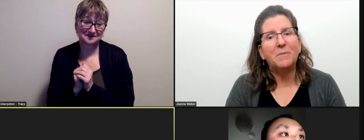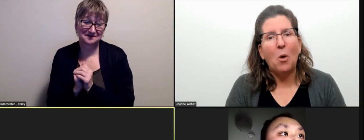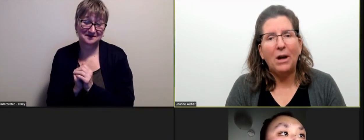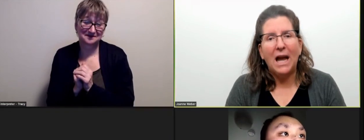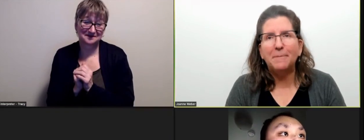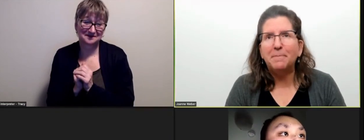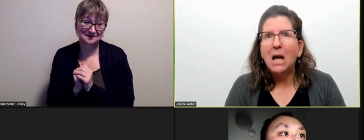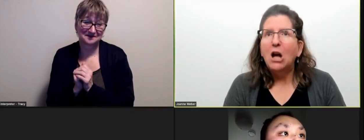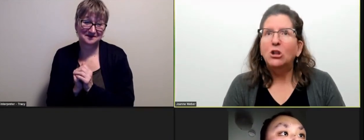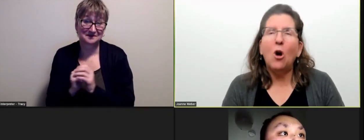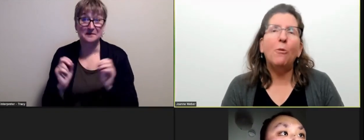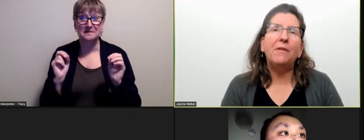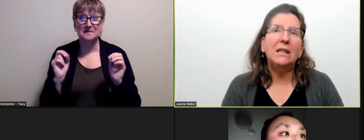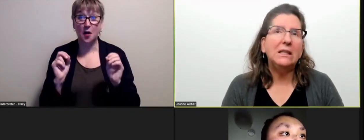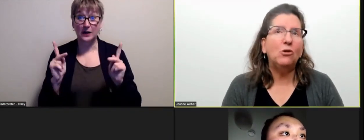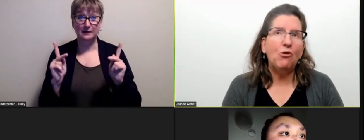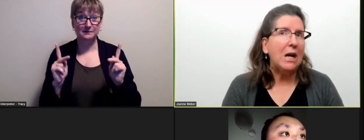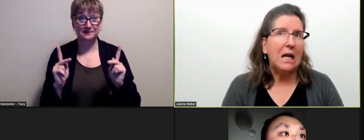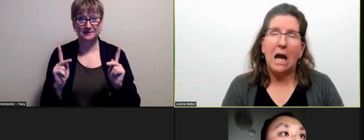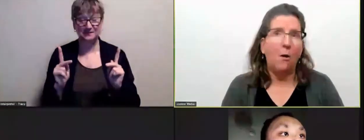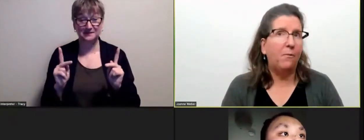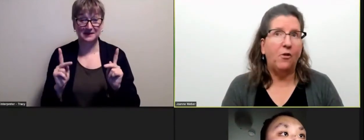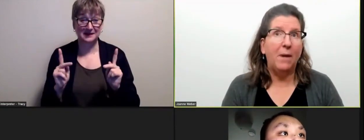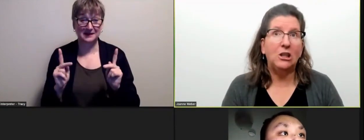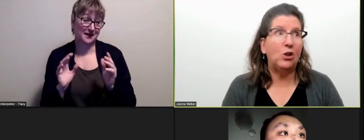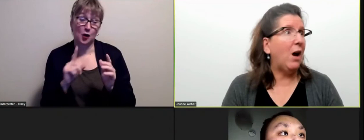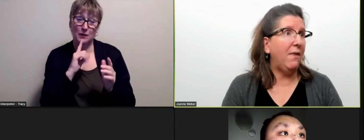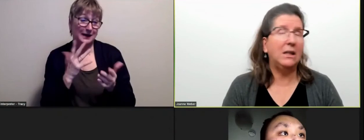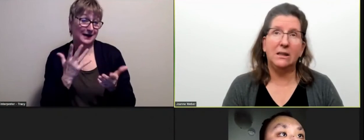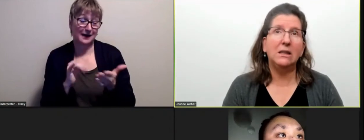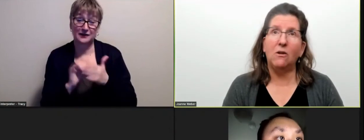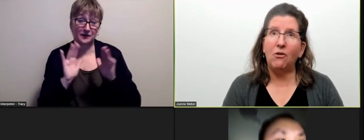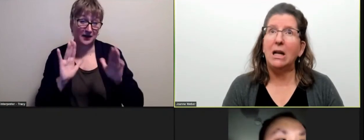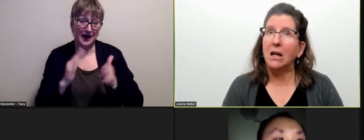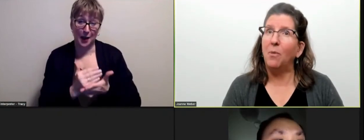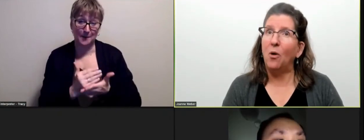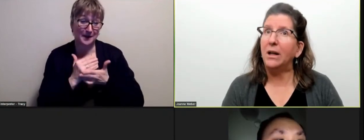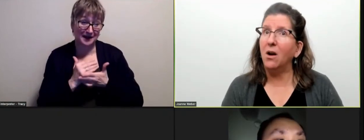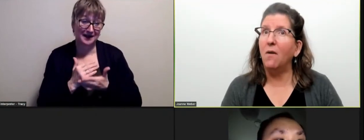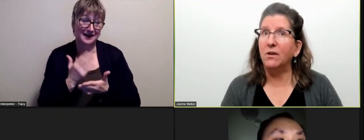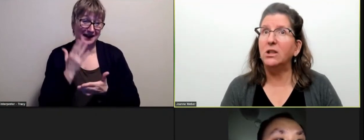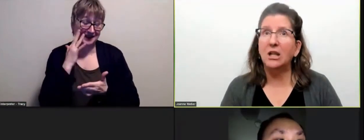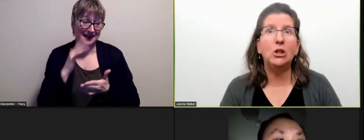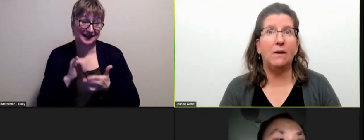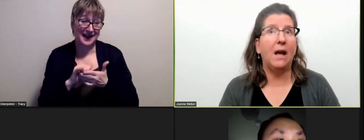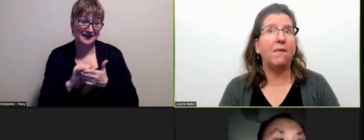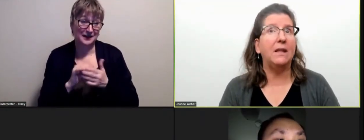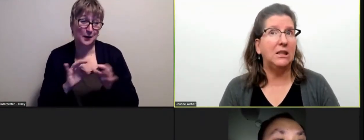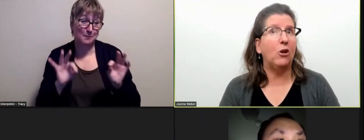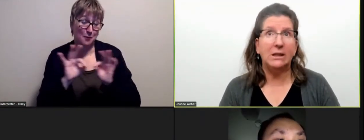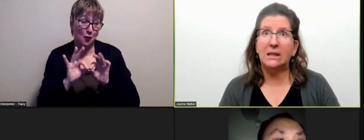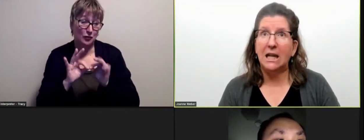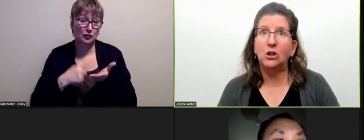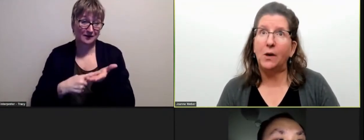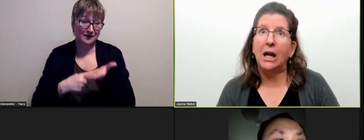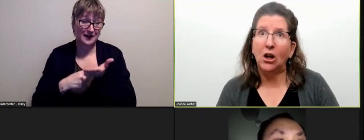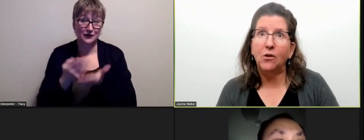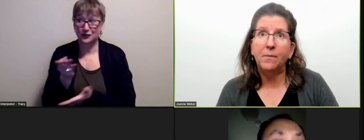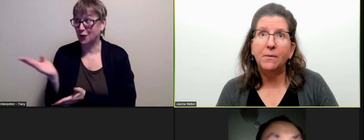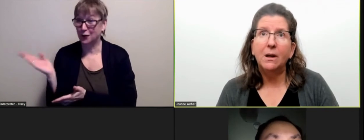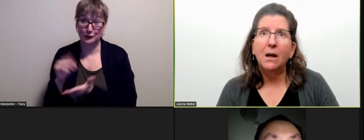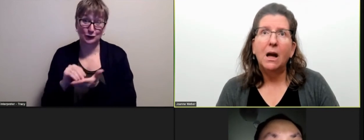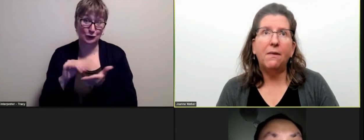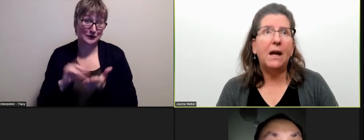Okay, so this is really helpful Major. I think this is the really important conversation that these students need to hear